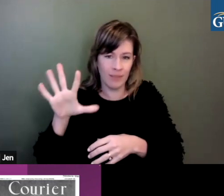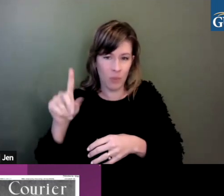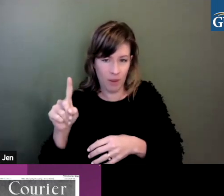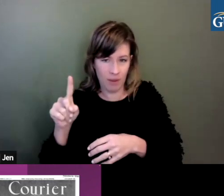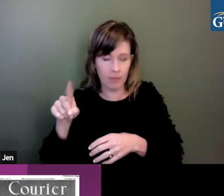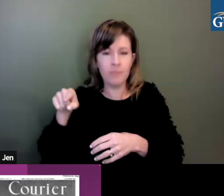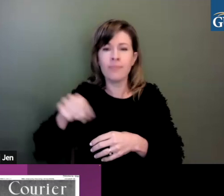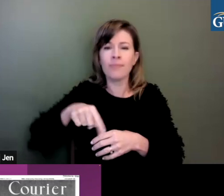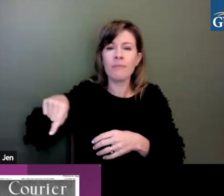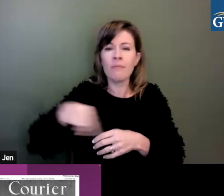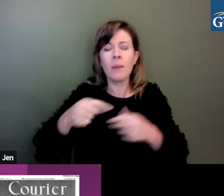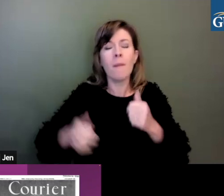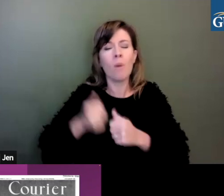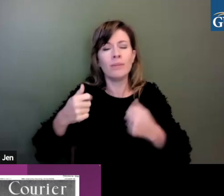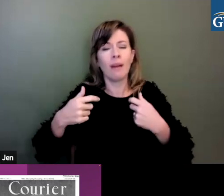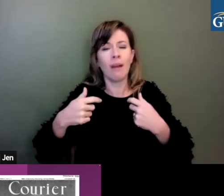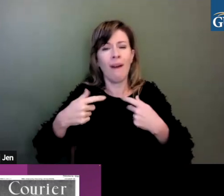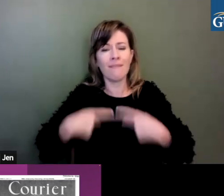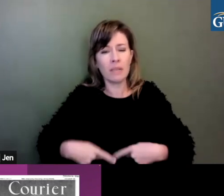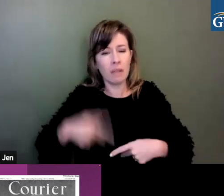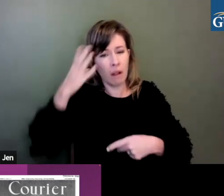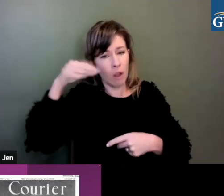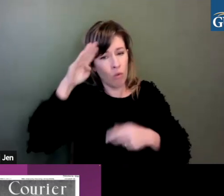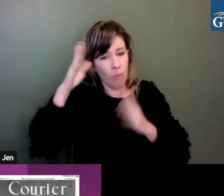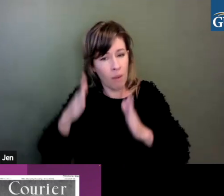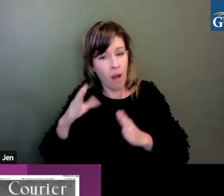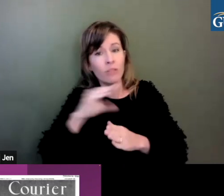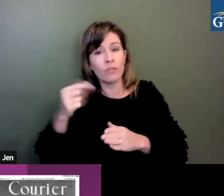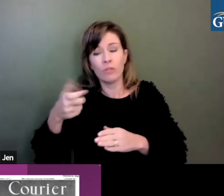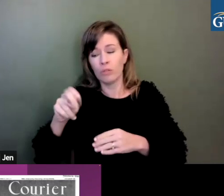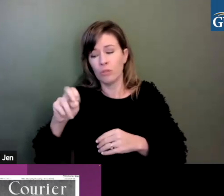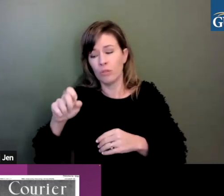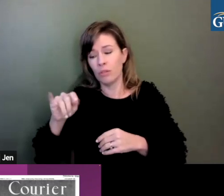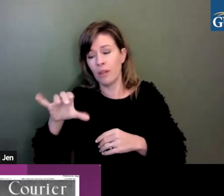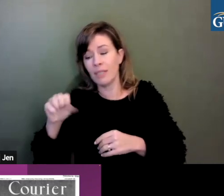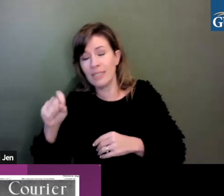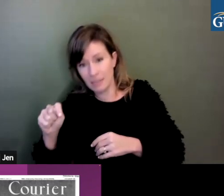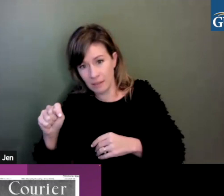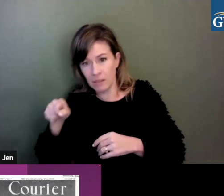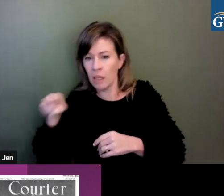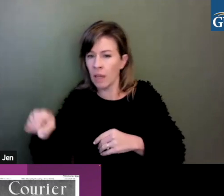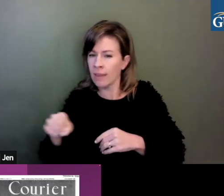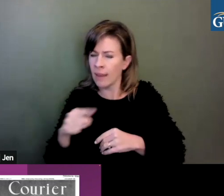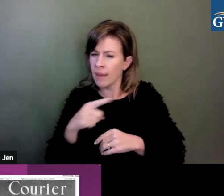anthropologists and geneticists. And they pushed back on a very particular point. The point that they